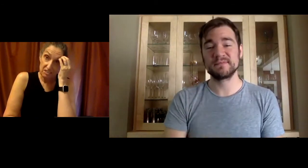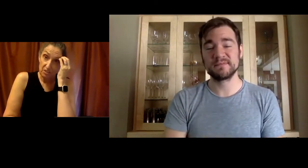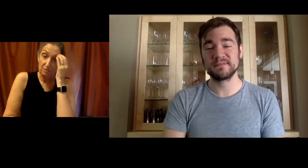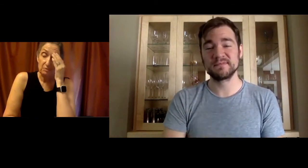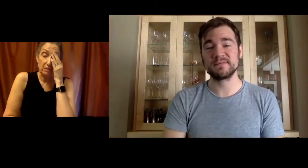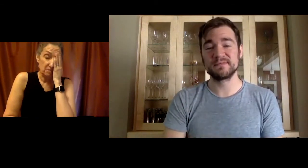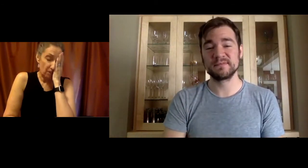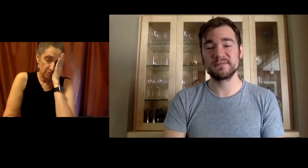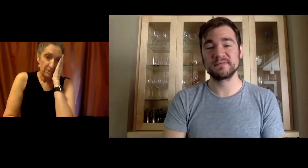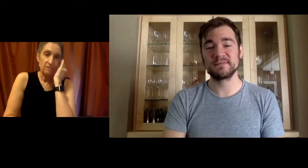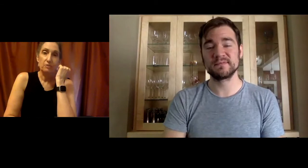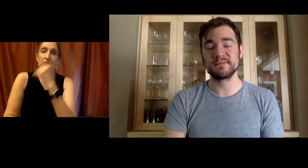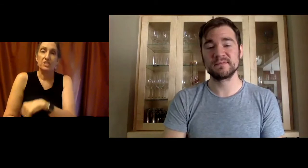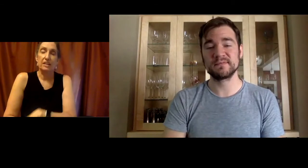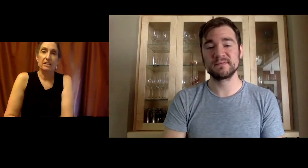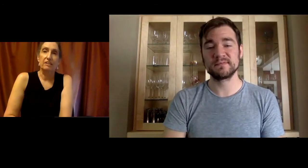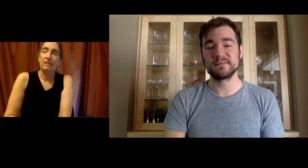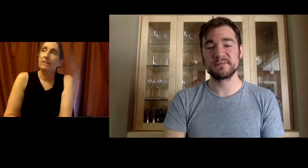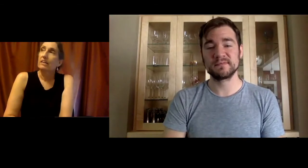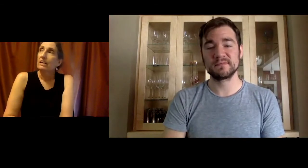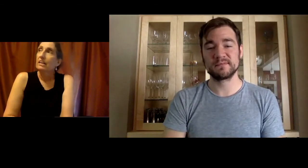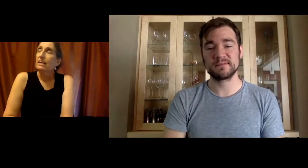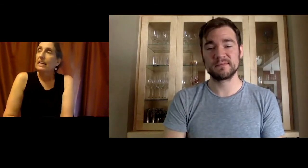so that was when I was involved with Northern Sign Theater,